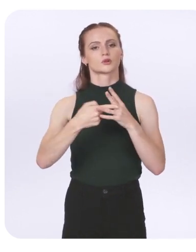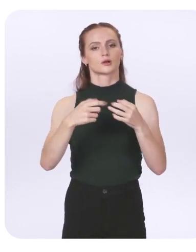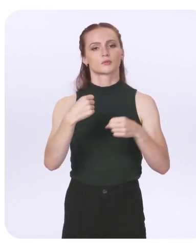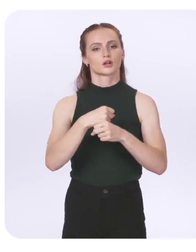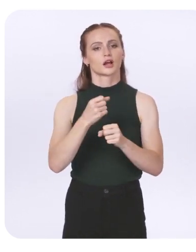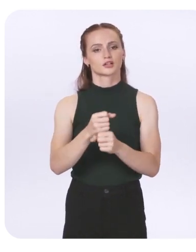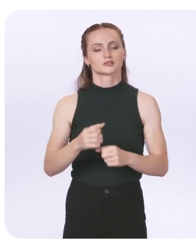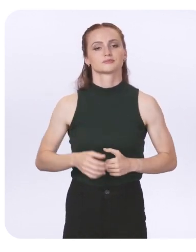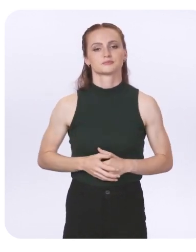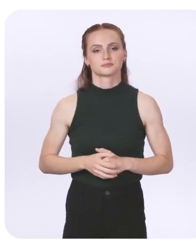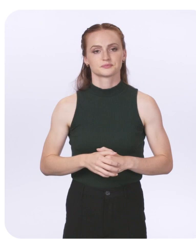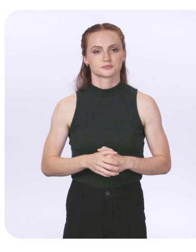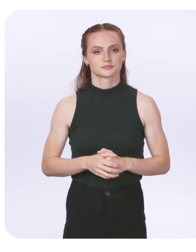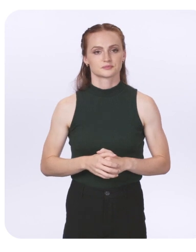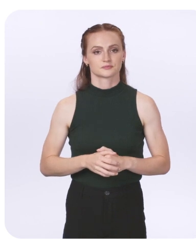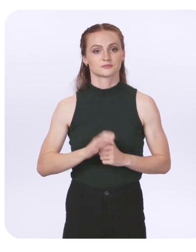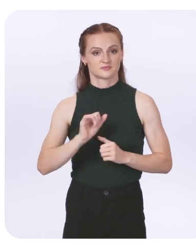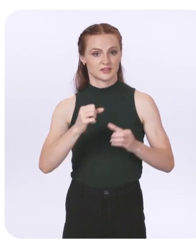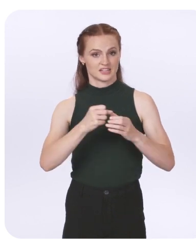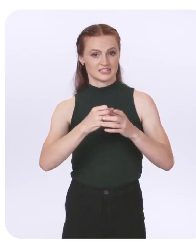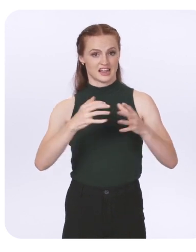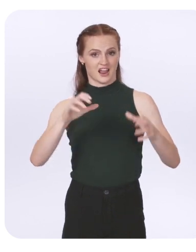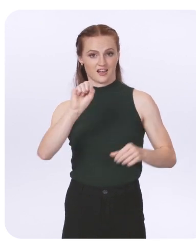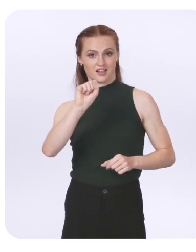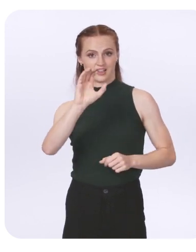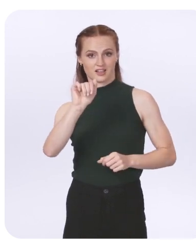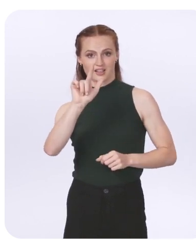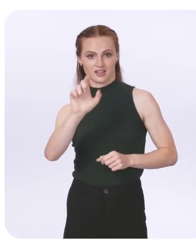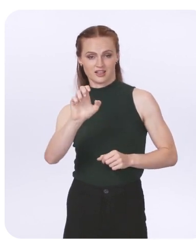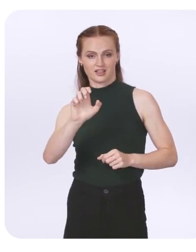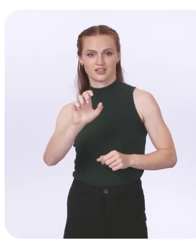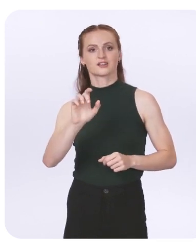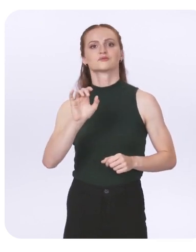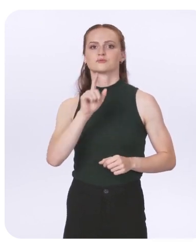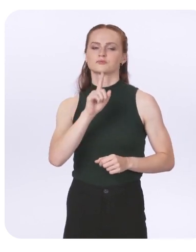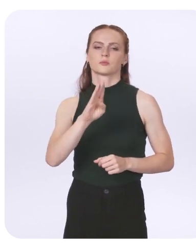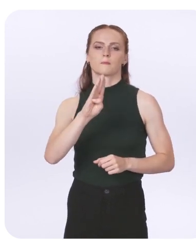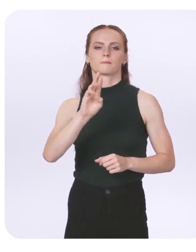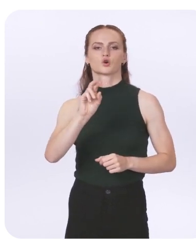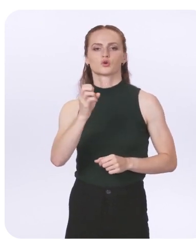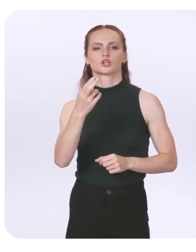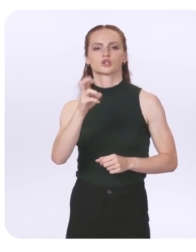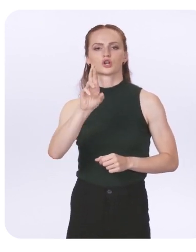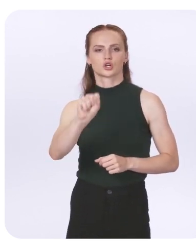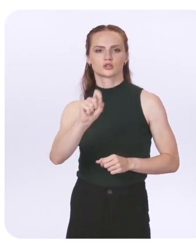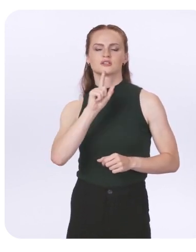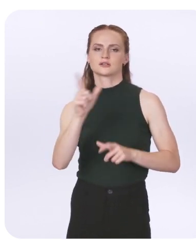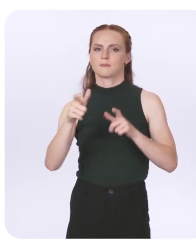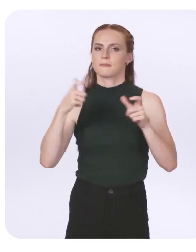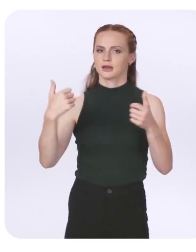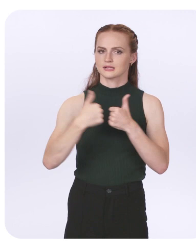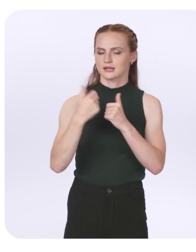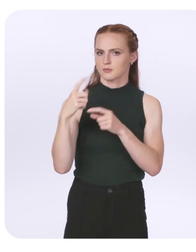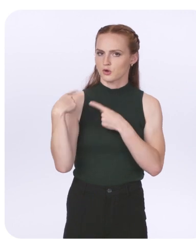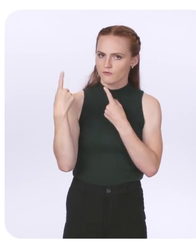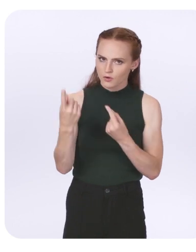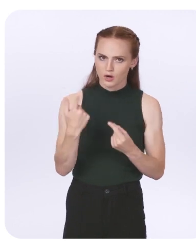Talking about scale Breachers is the biggest game we made so far. We scaled up to a large team to do it.